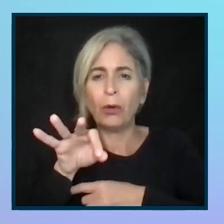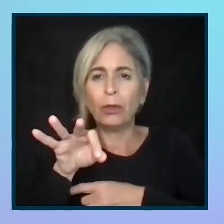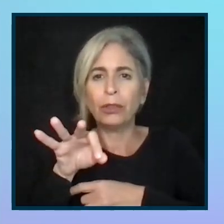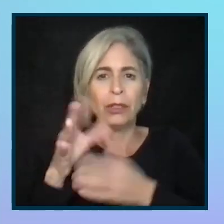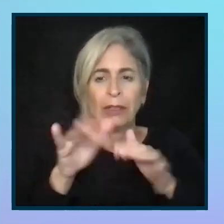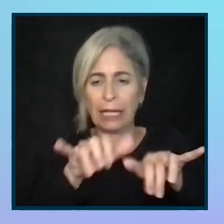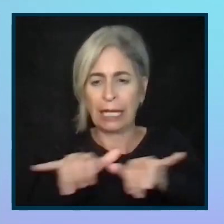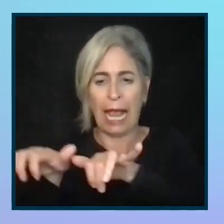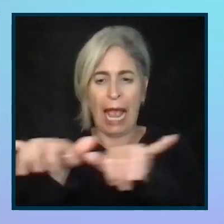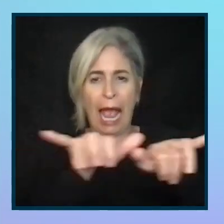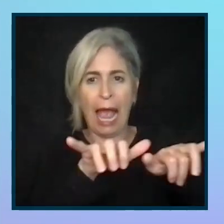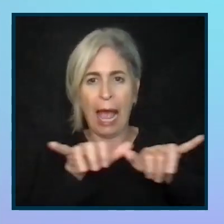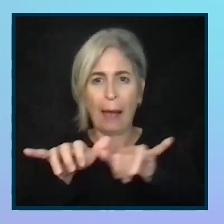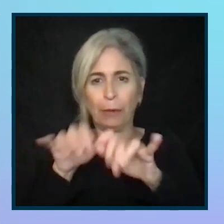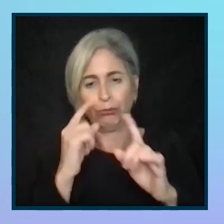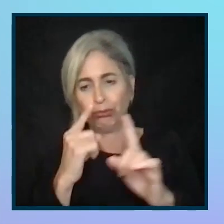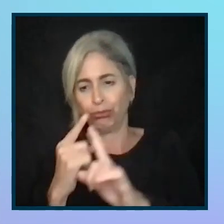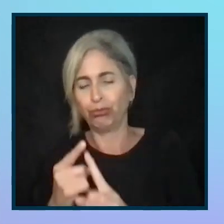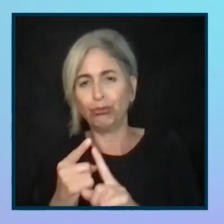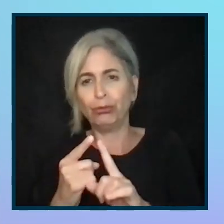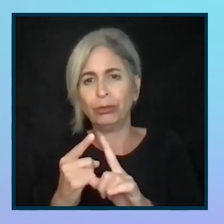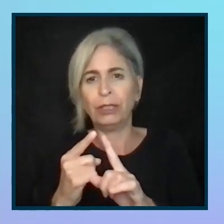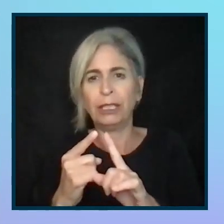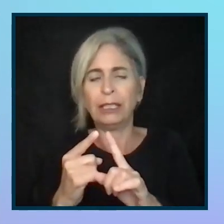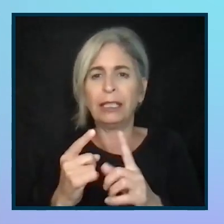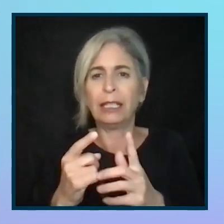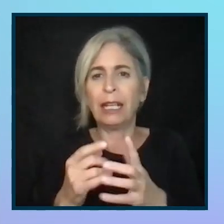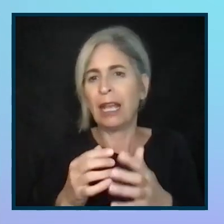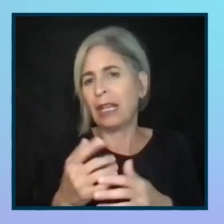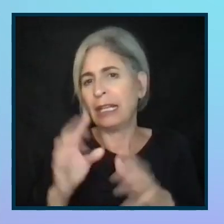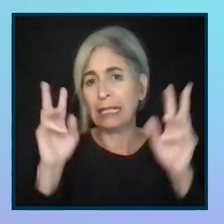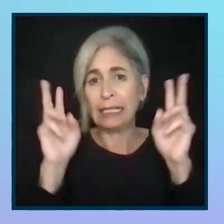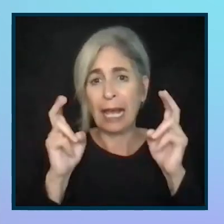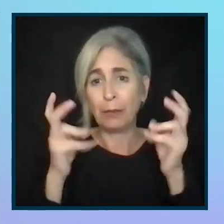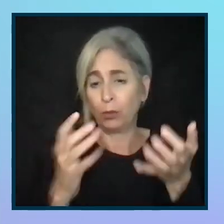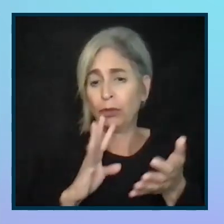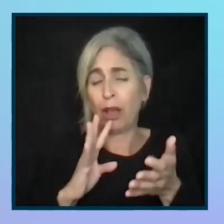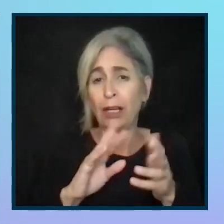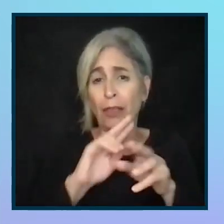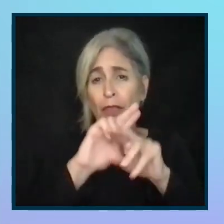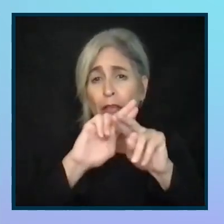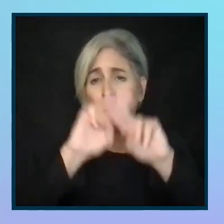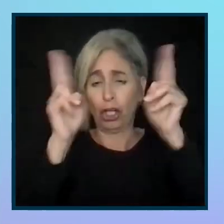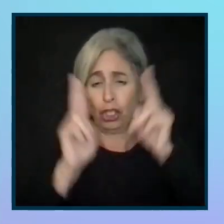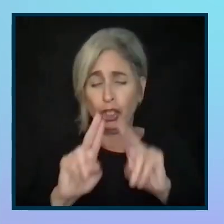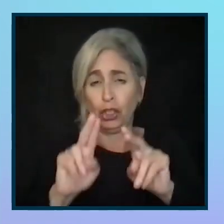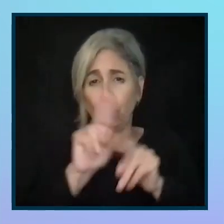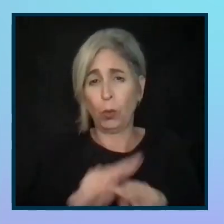And truthfully, with the type of topics that we're talking about here, these are universal challenges, regardless of your race.